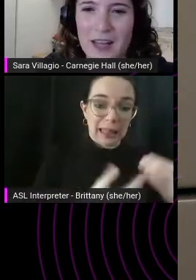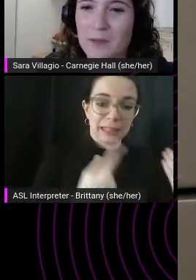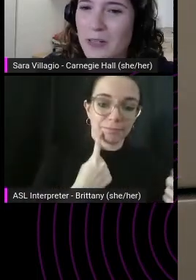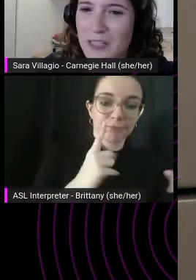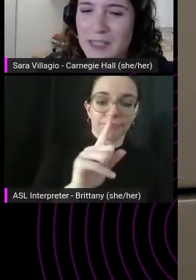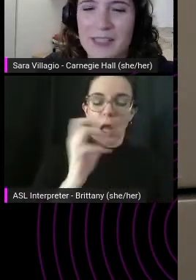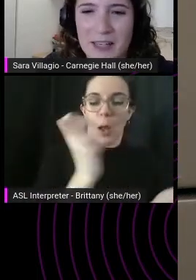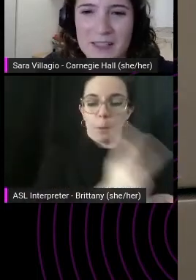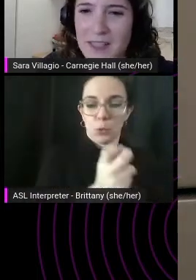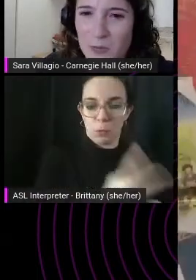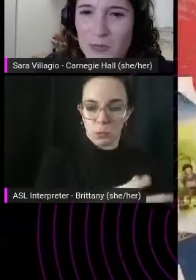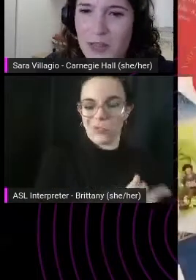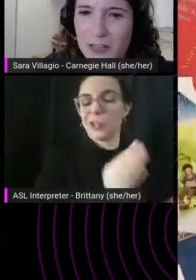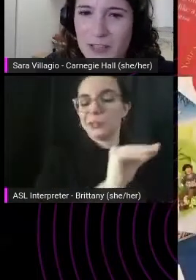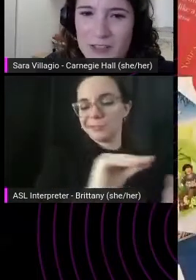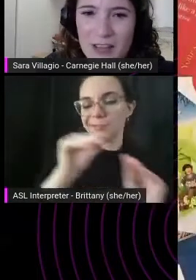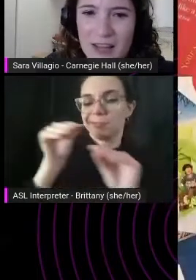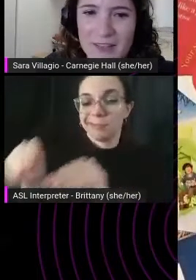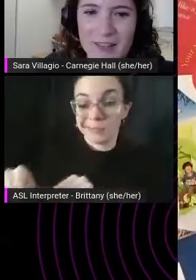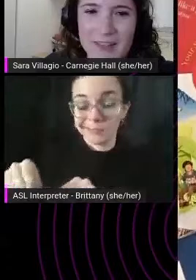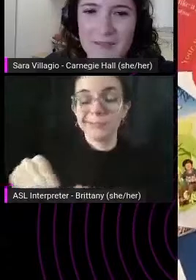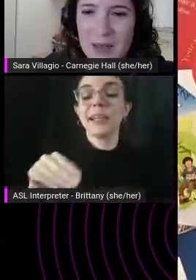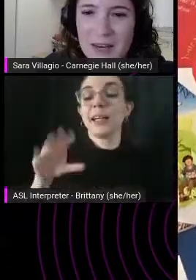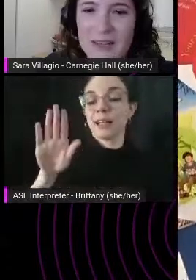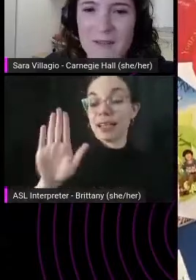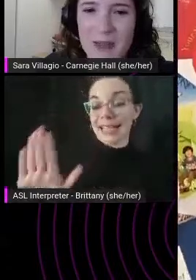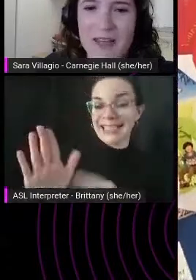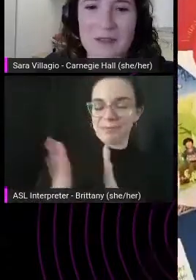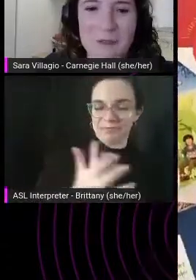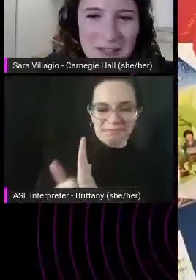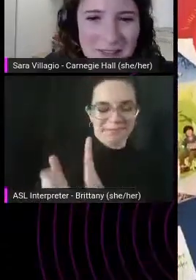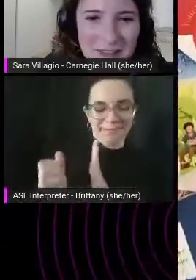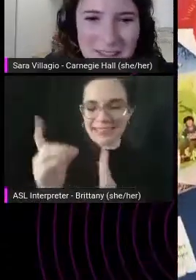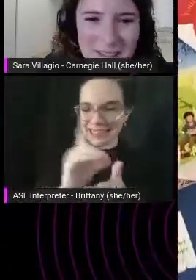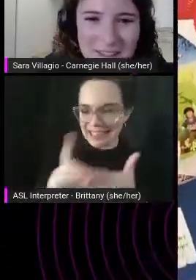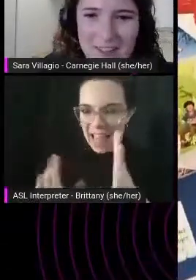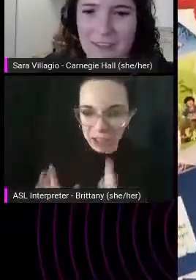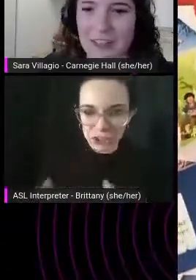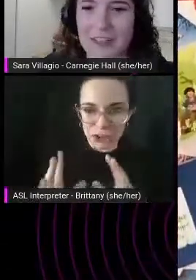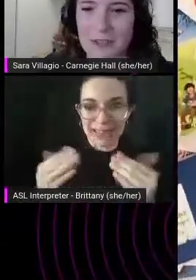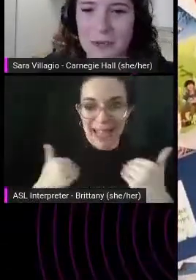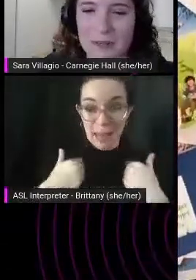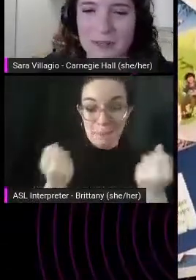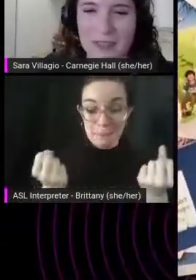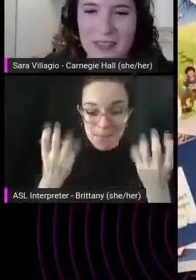And Bernie and his talented team of designers had many, many, many things living in this drawer.